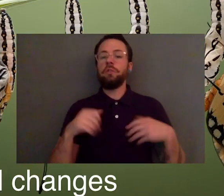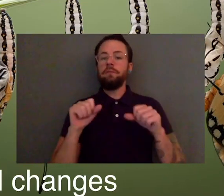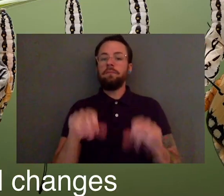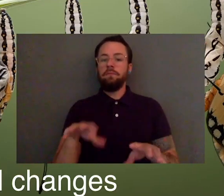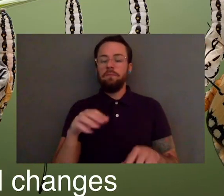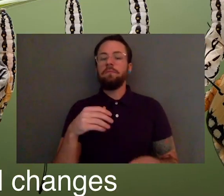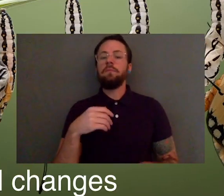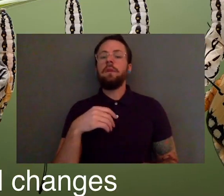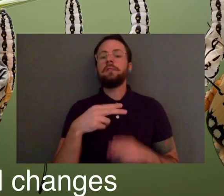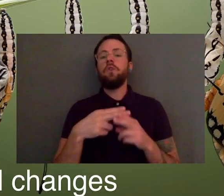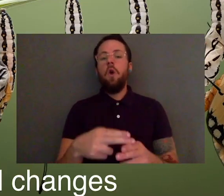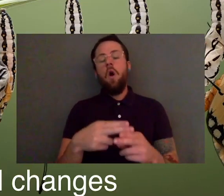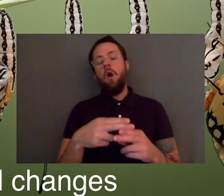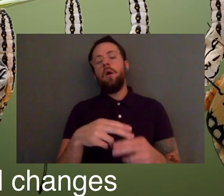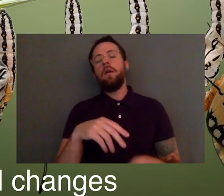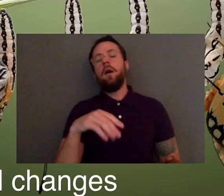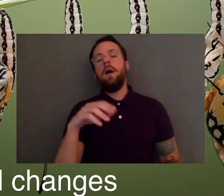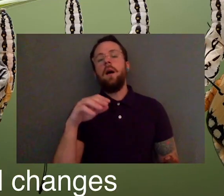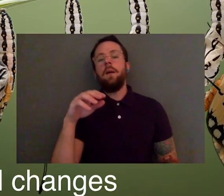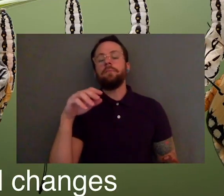Surgery is another type of medical change.